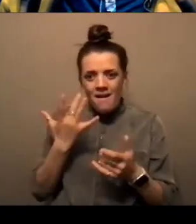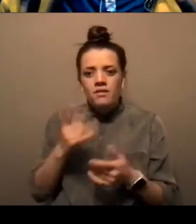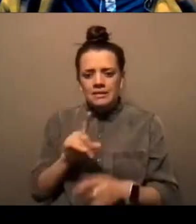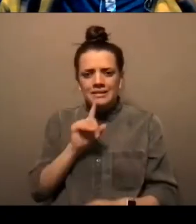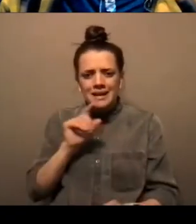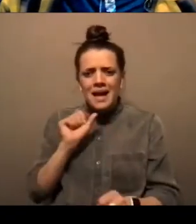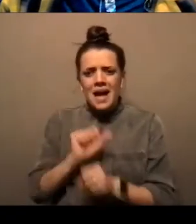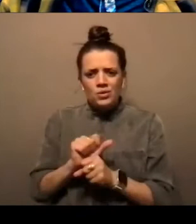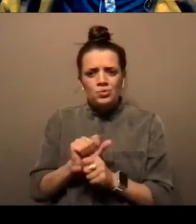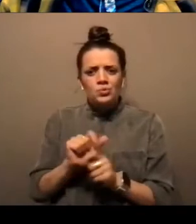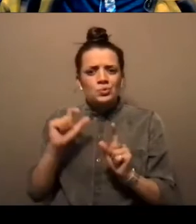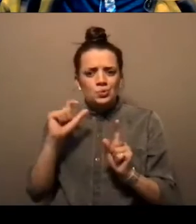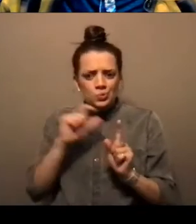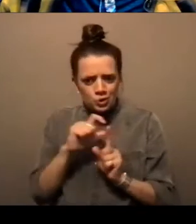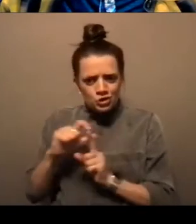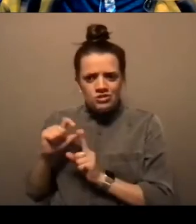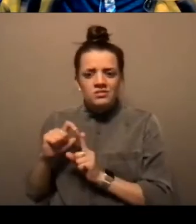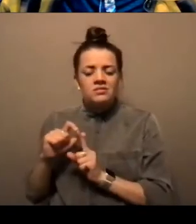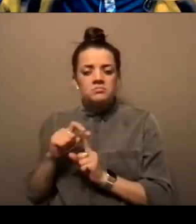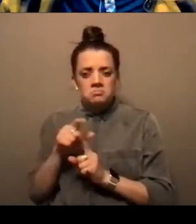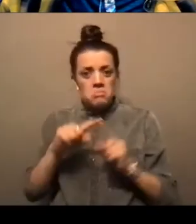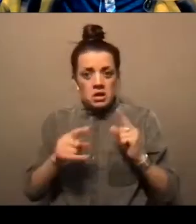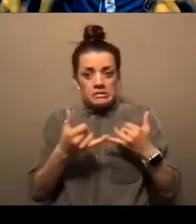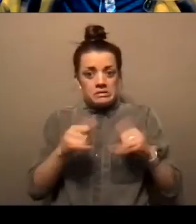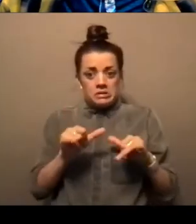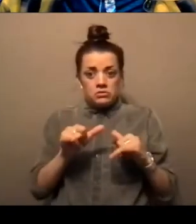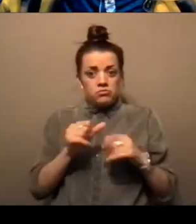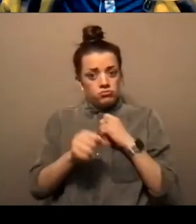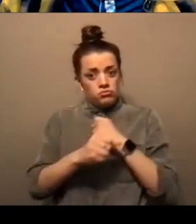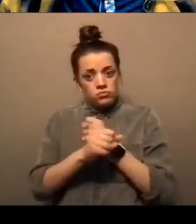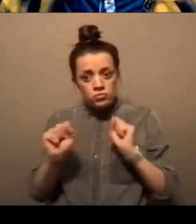But it's still very secure because it's a long password